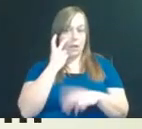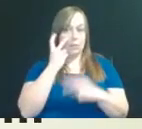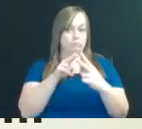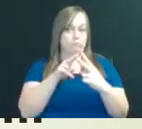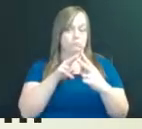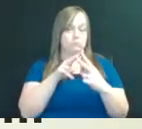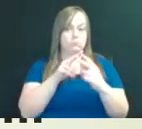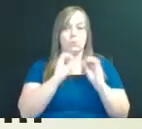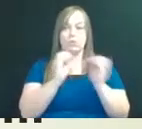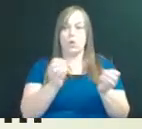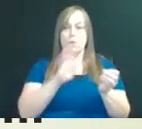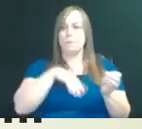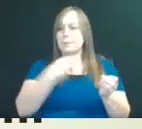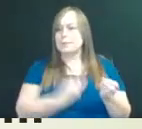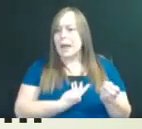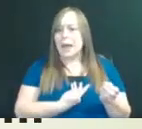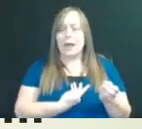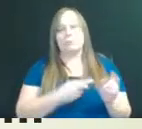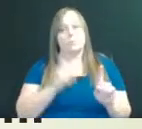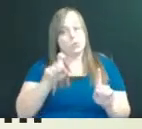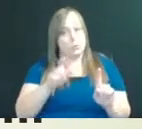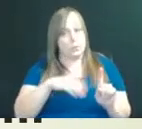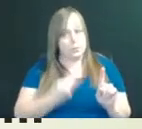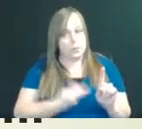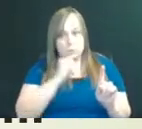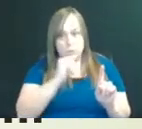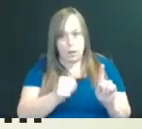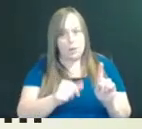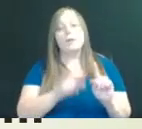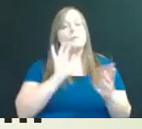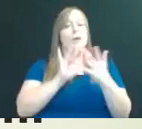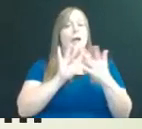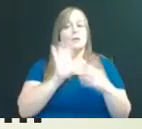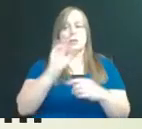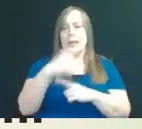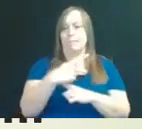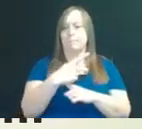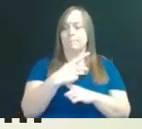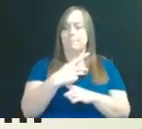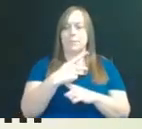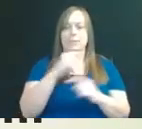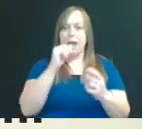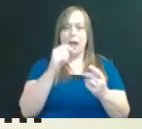no one is gonna be upset or no one should be upset if you contact CAP. It's not gonna adversely affect